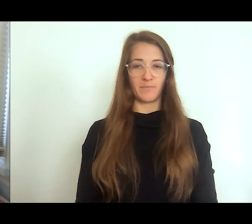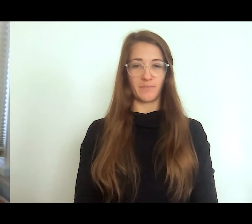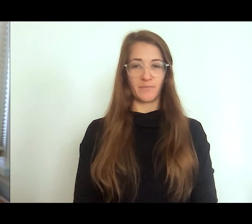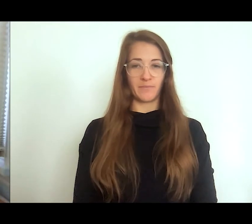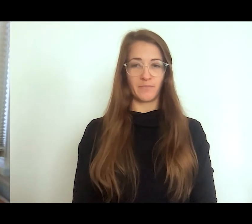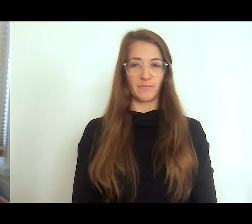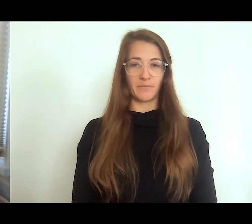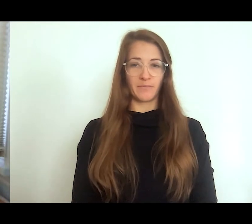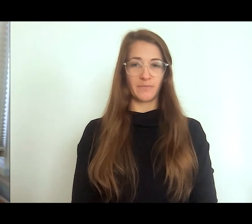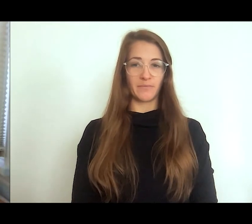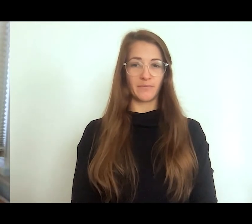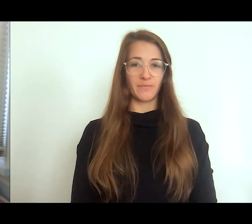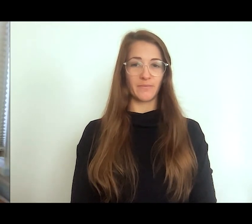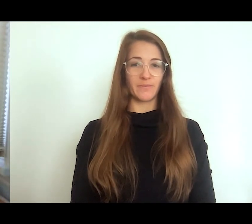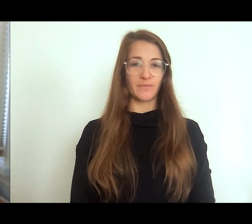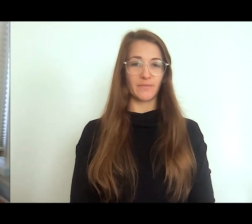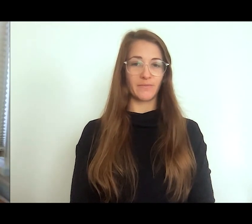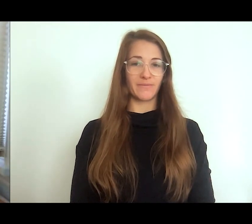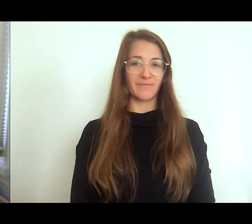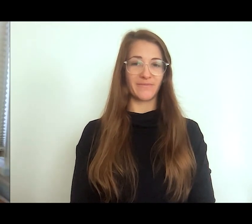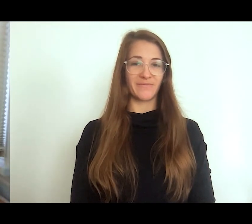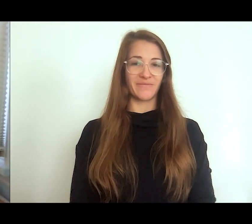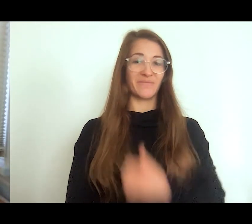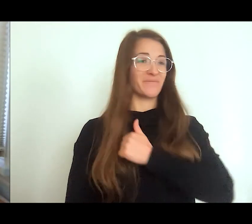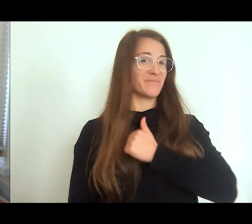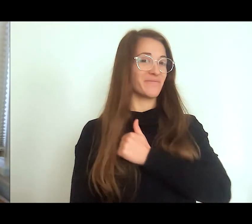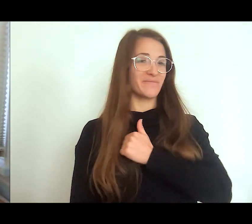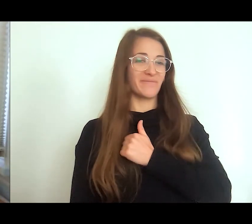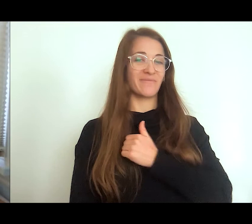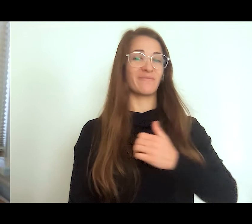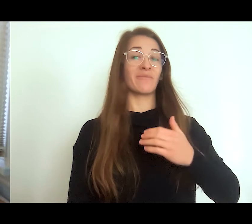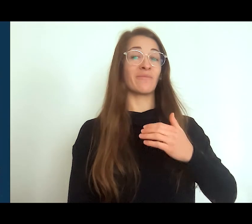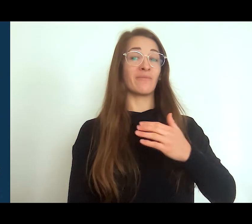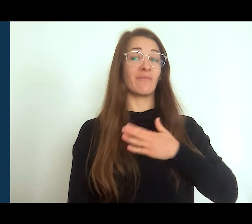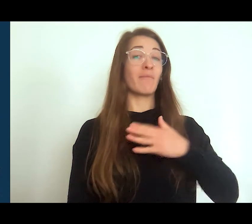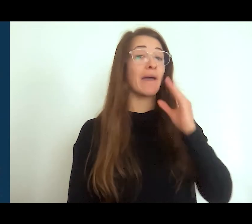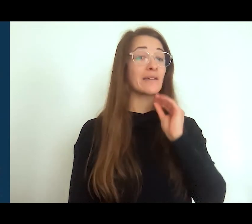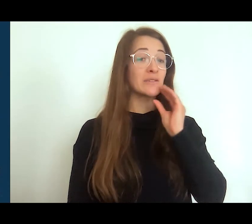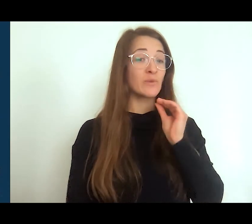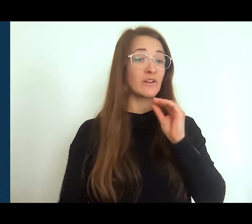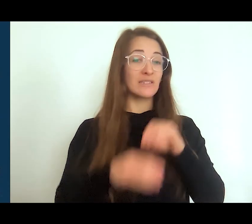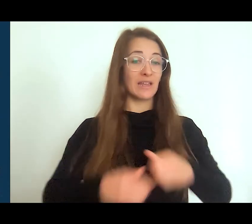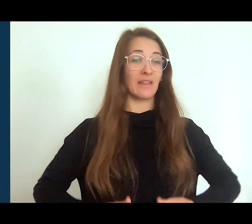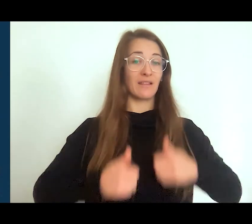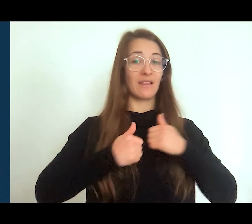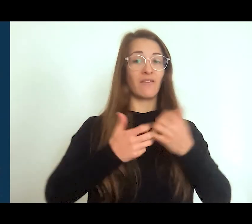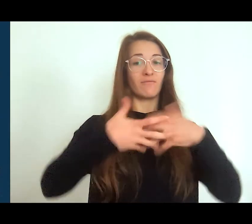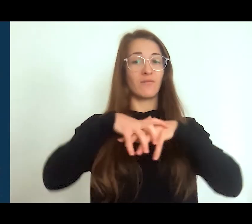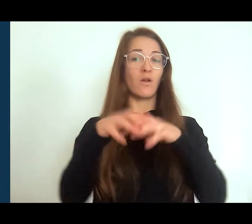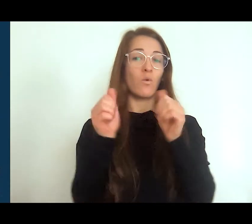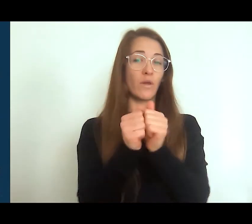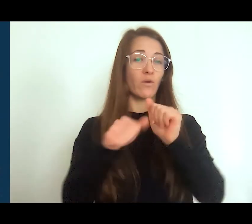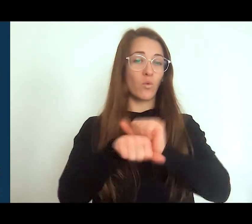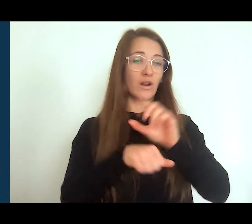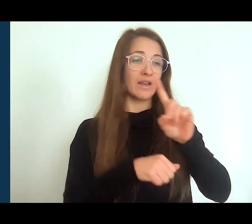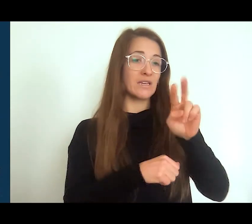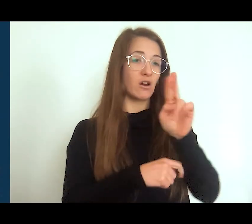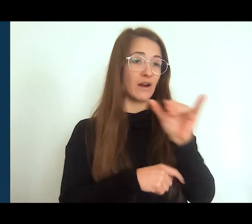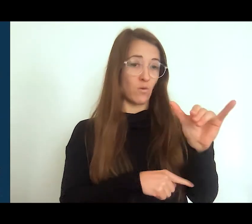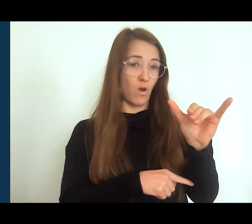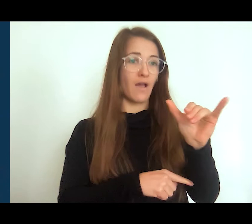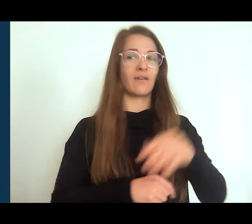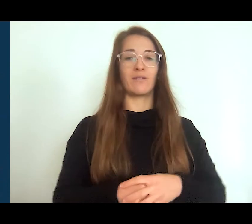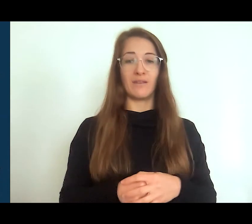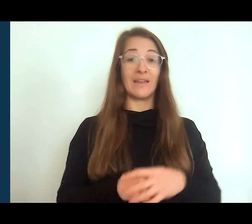MY EXPERIENCES ALIGN WITH THE